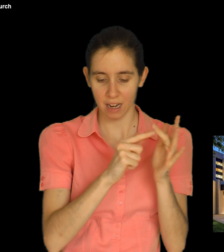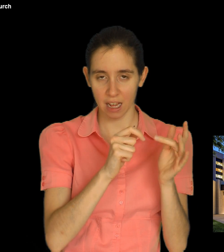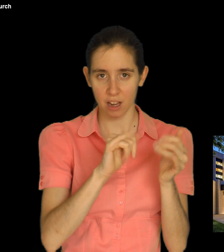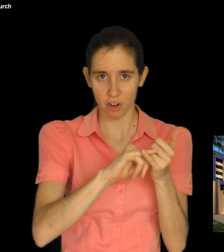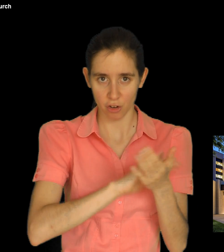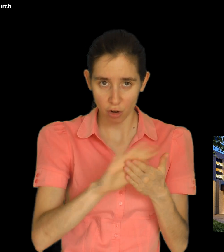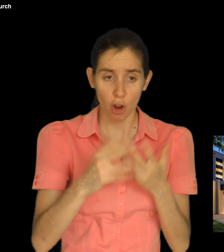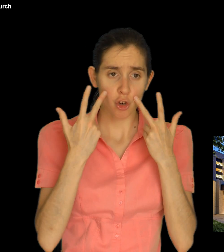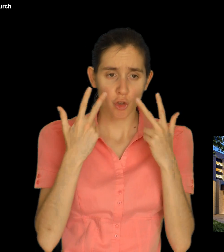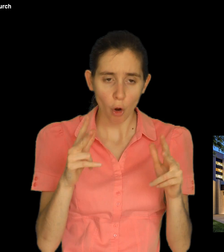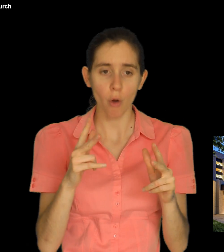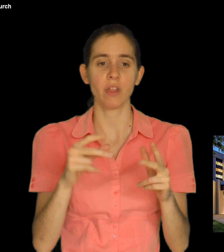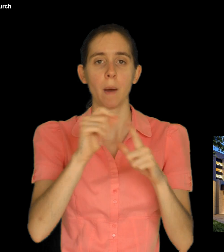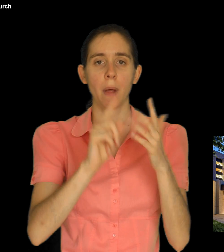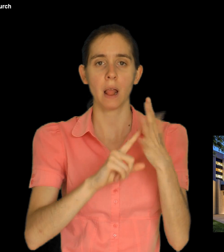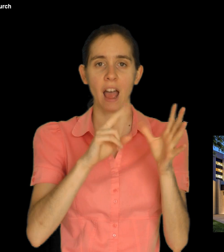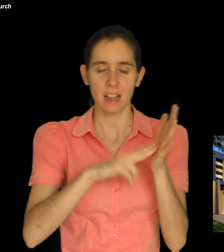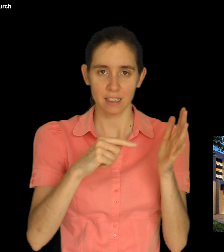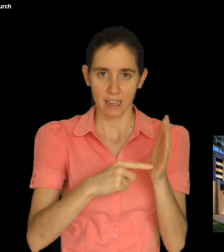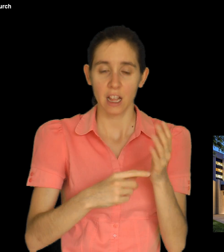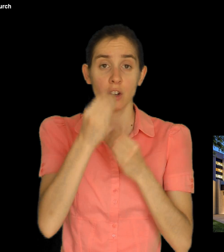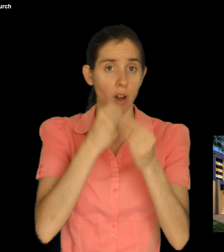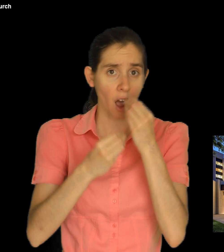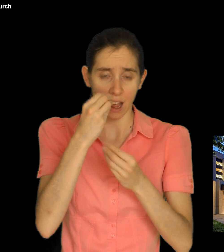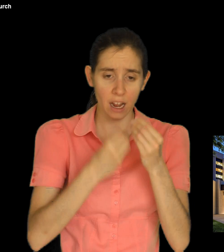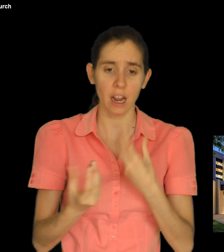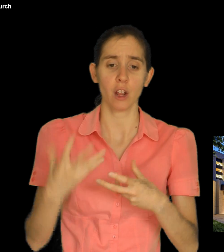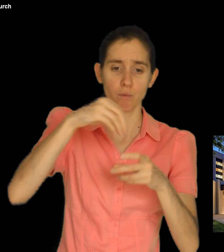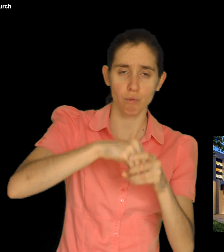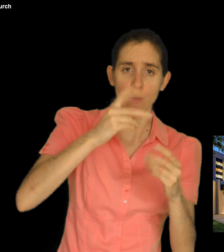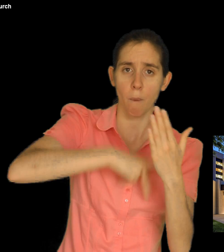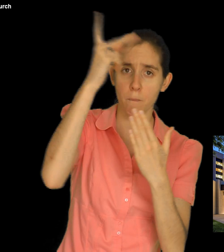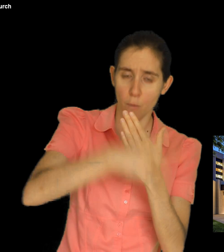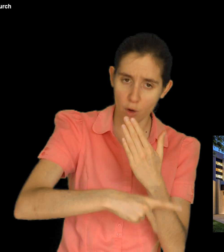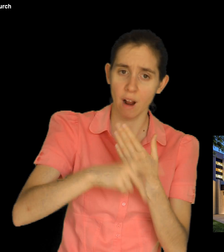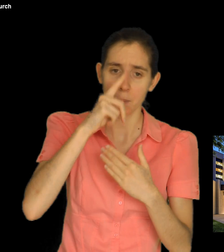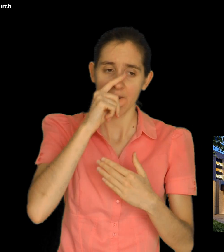used as part of a comprehensive program to reduce blockages in heart blood